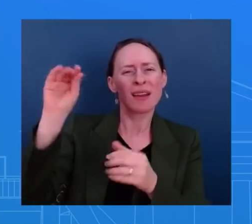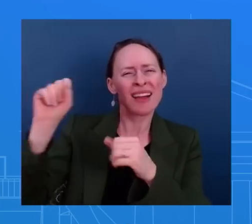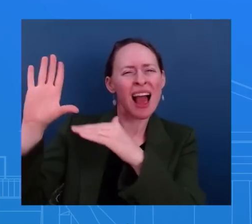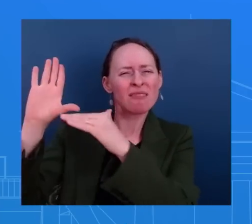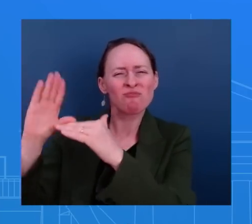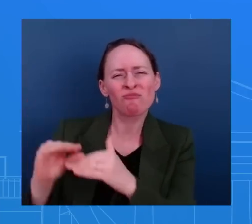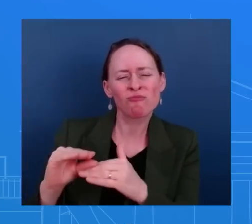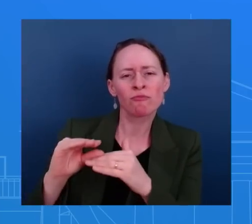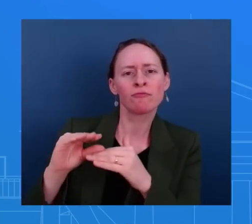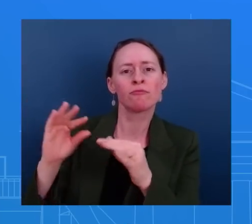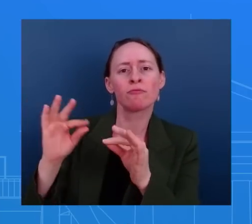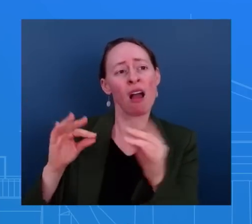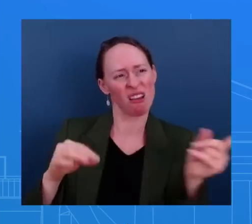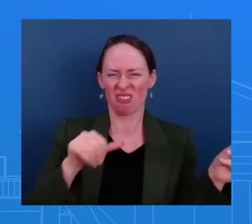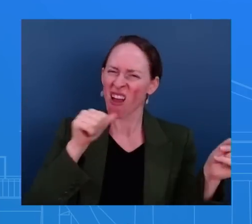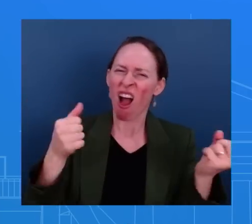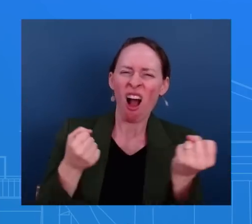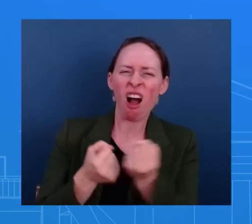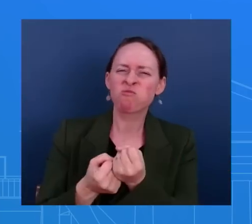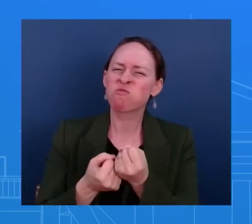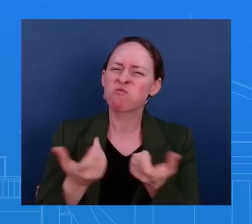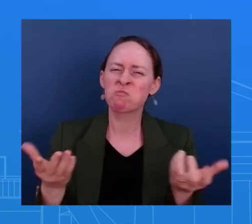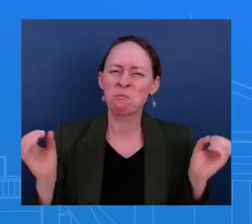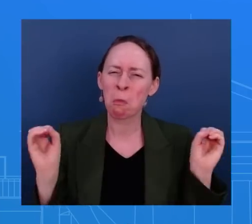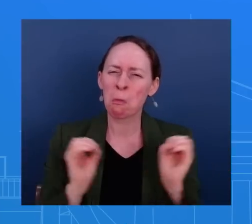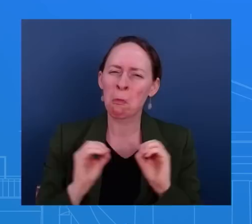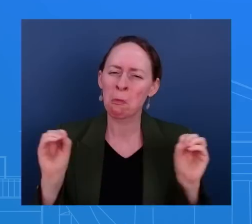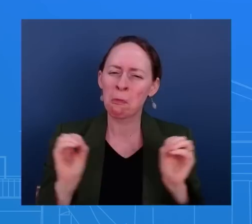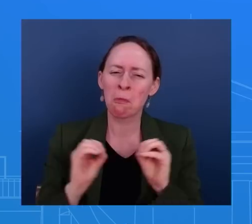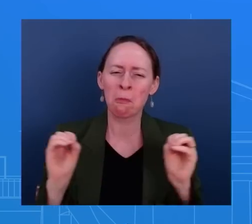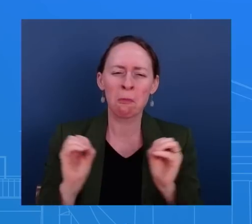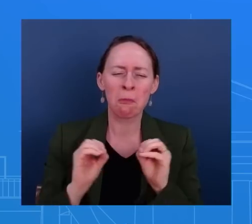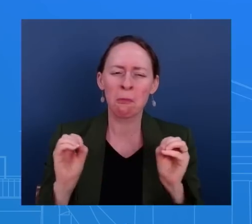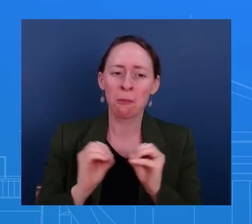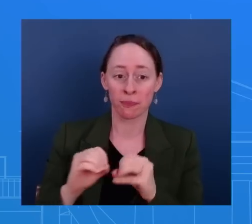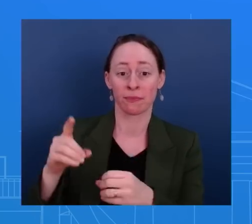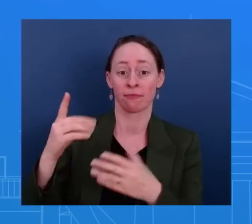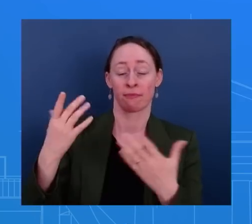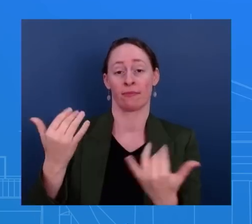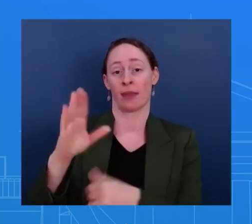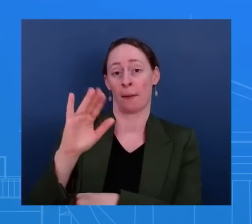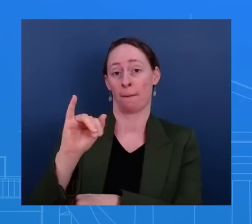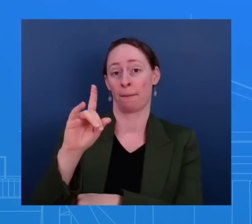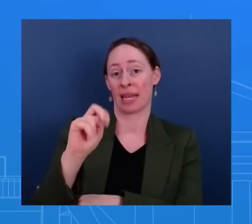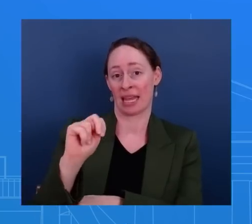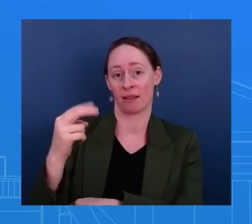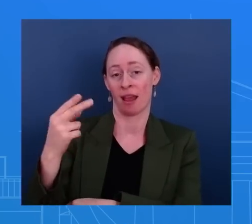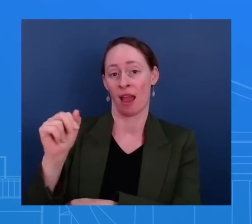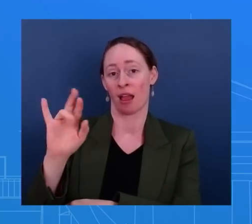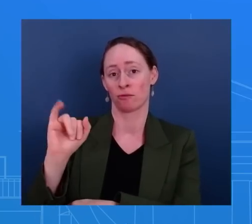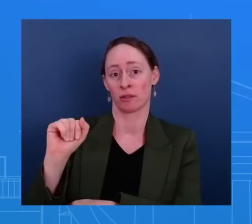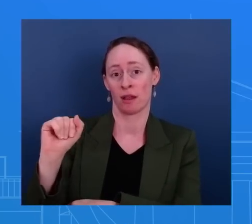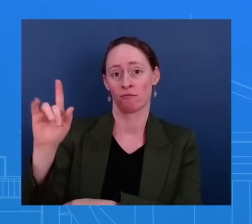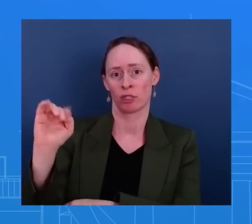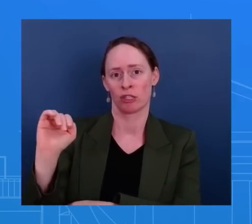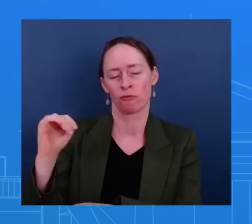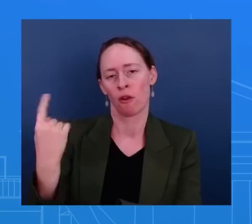And so, this is a president that -- and a vice president that is always going to have the backs of working people.